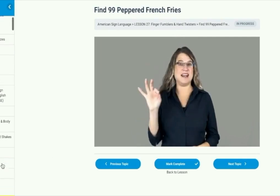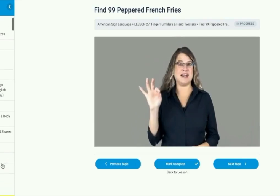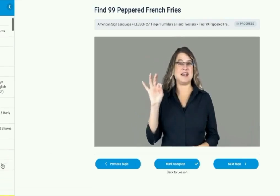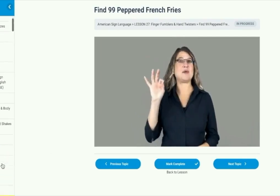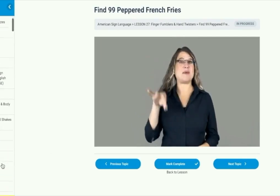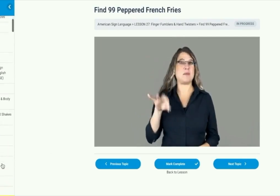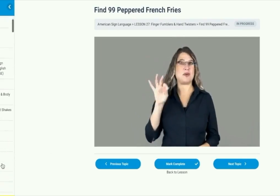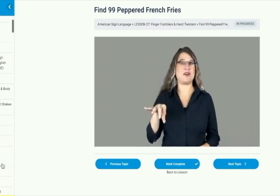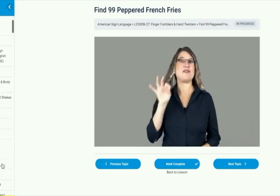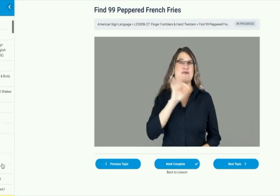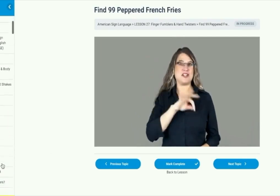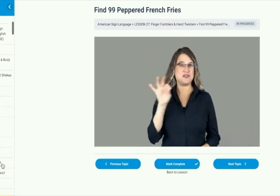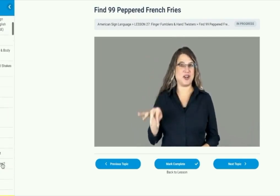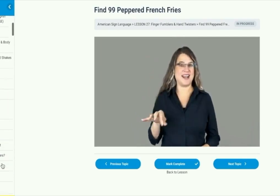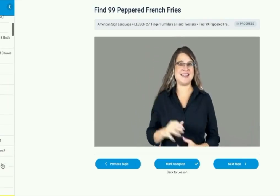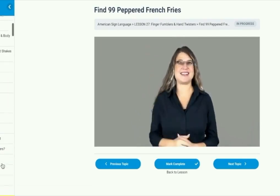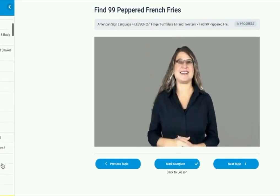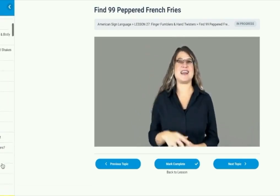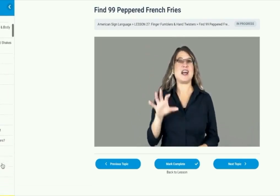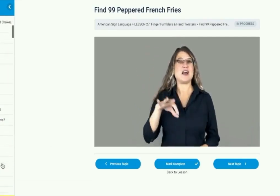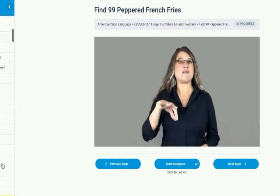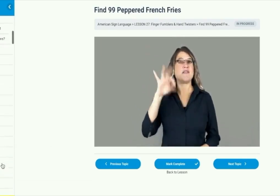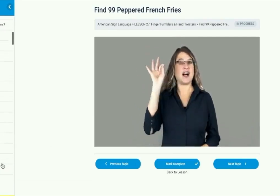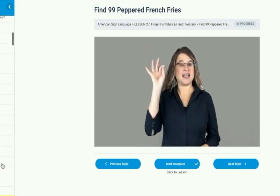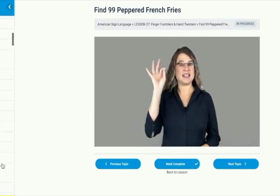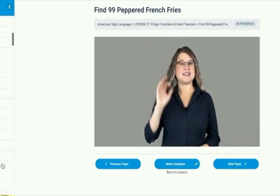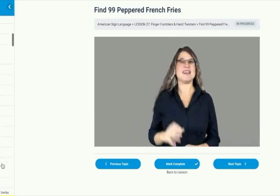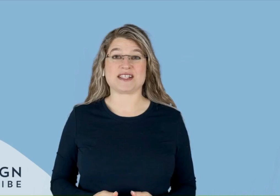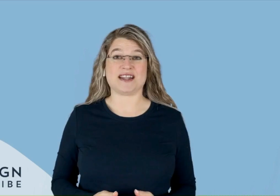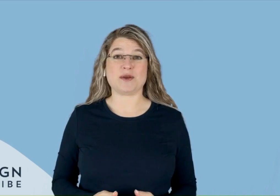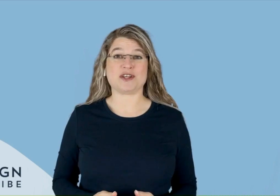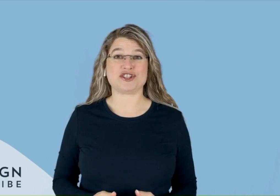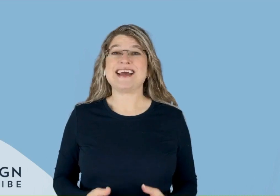Academy, we believe that American Sign Language is more than just a language.